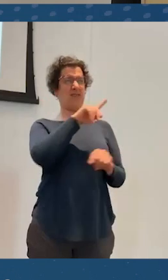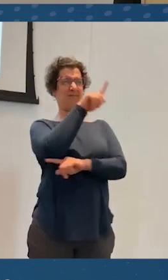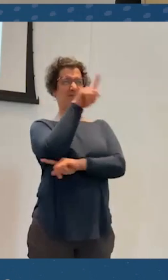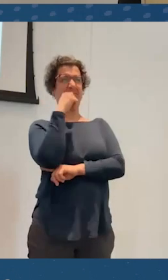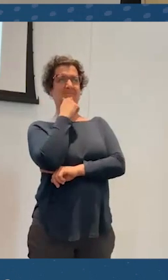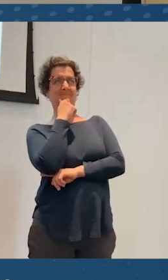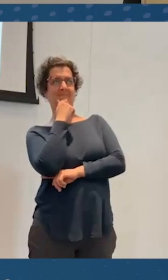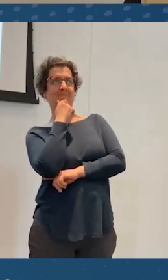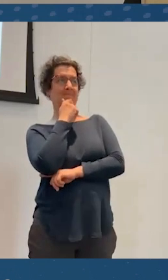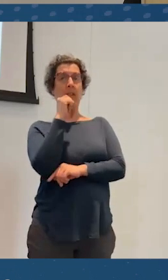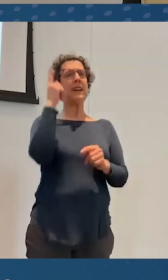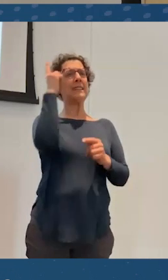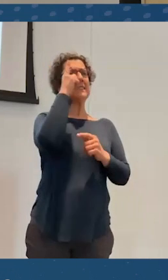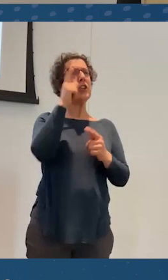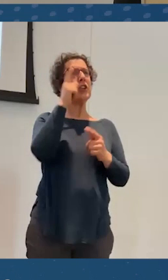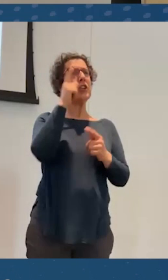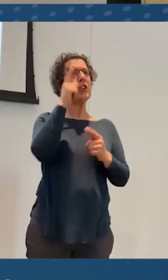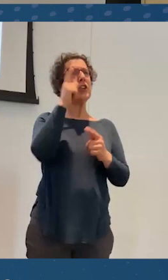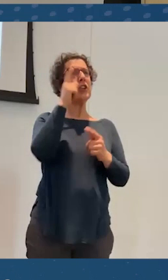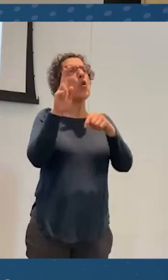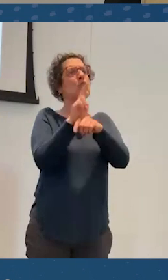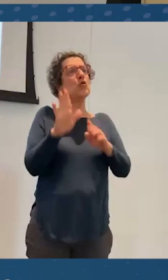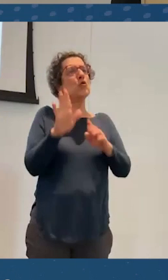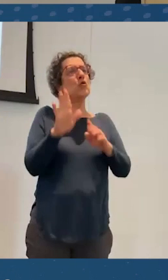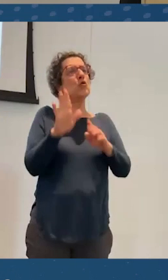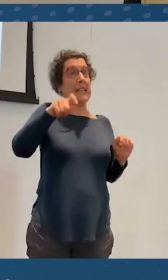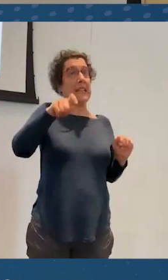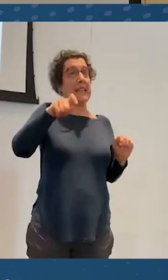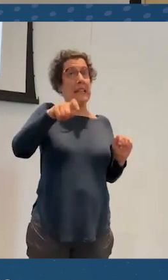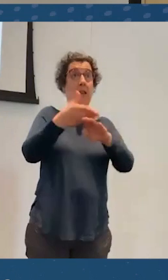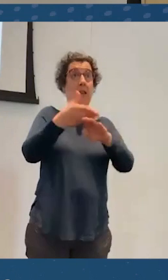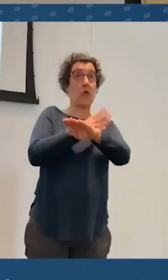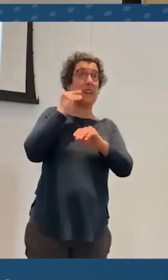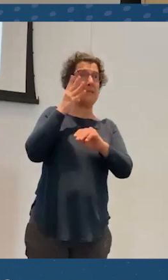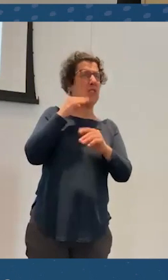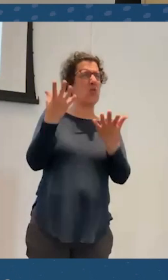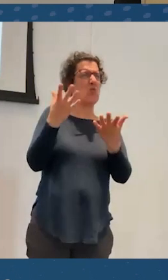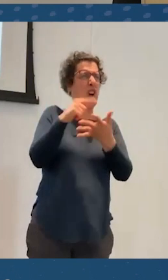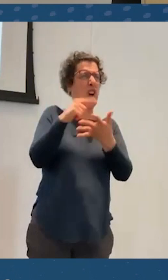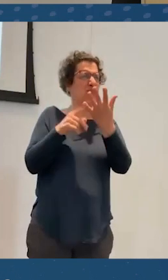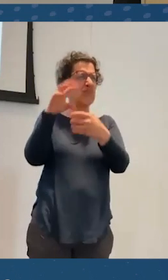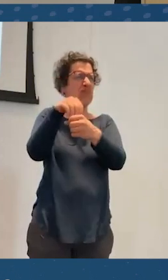and how you could improve the experience for all of them. And if after testing with members